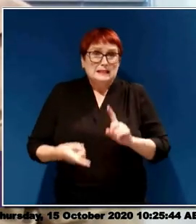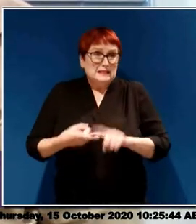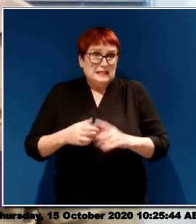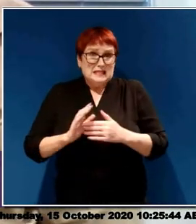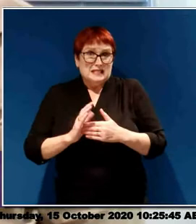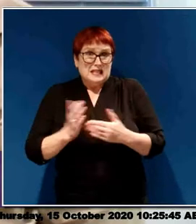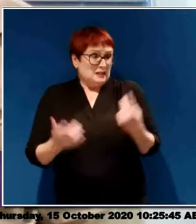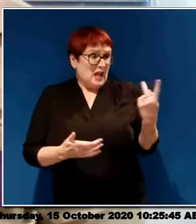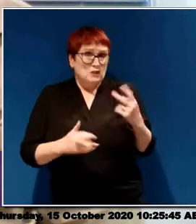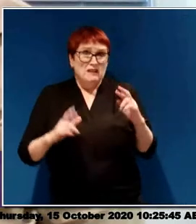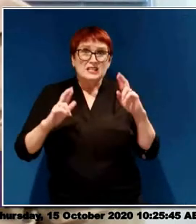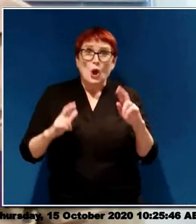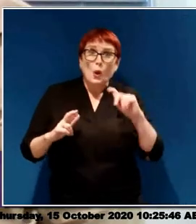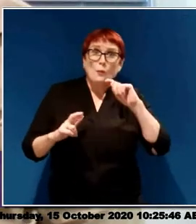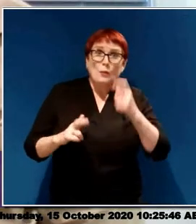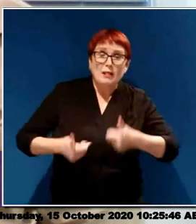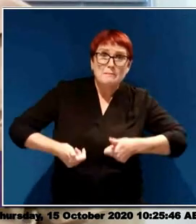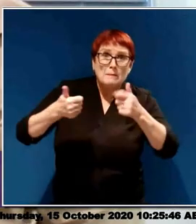which is probably not realistic.